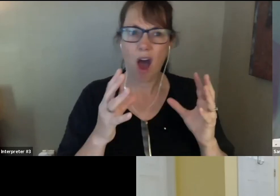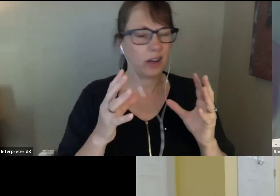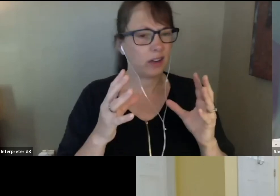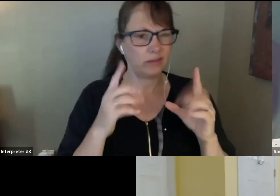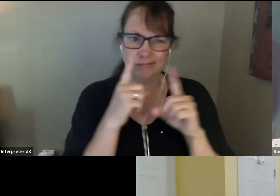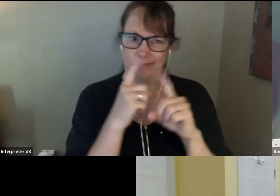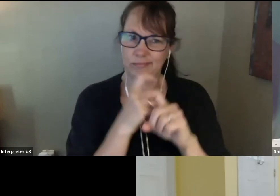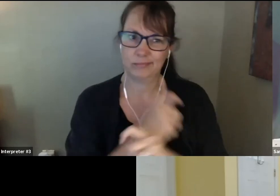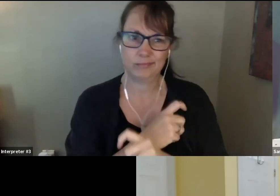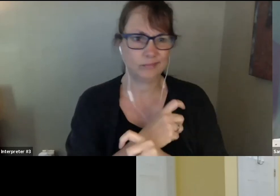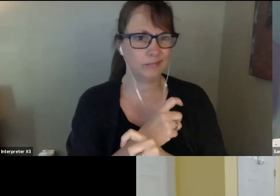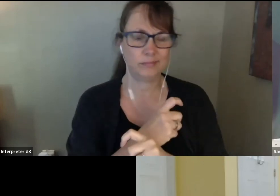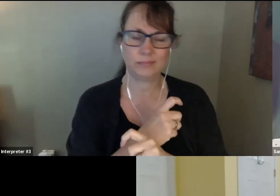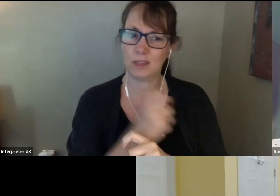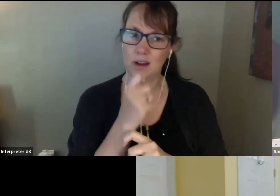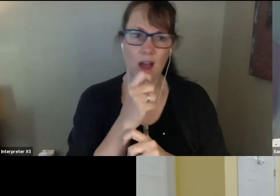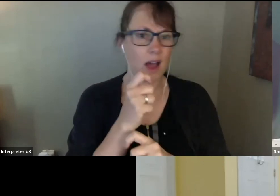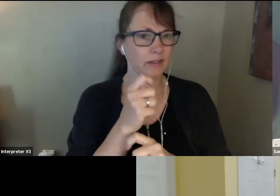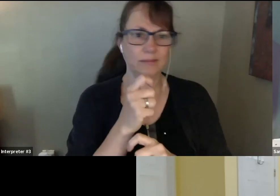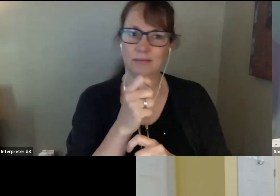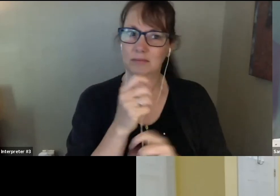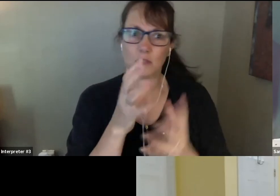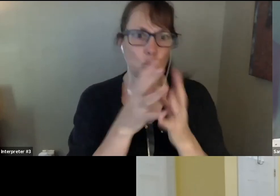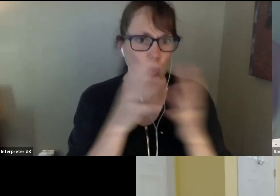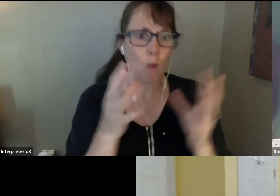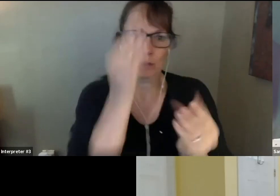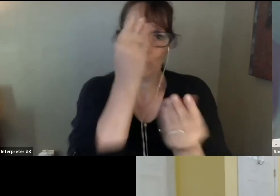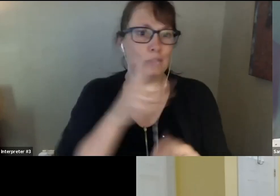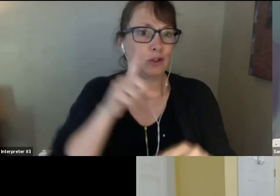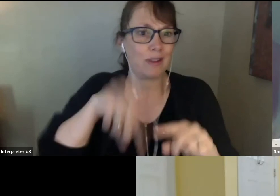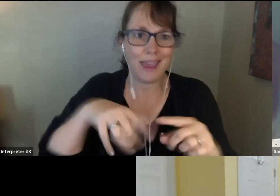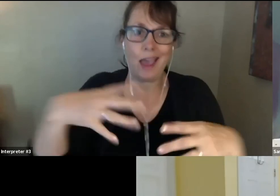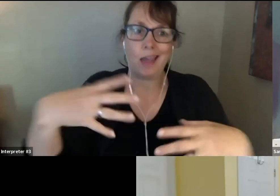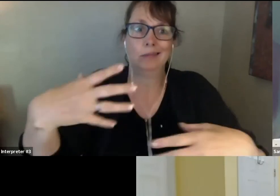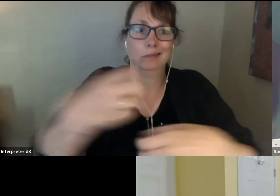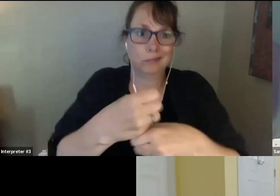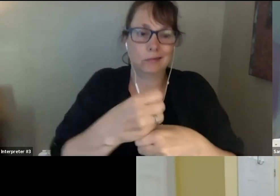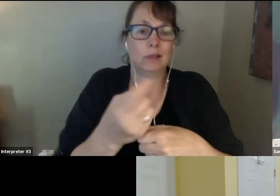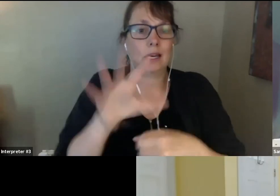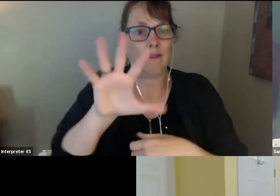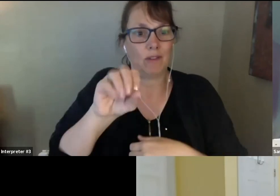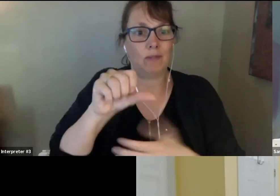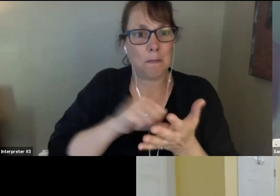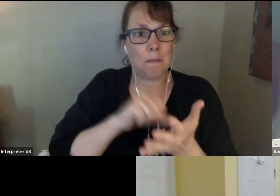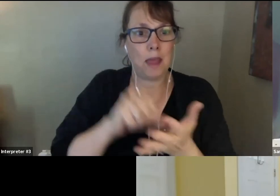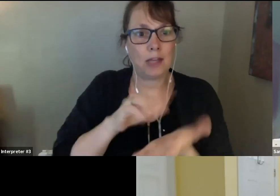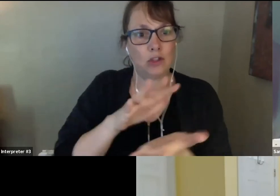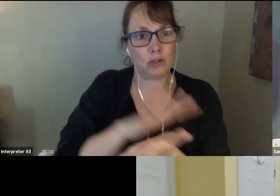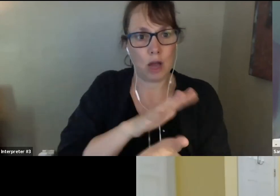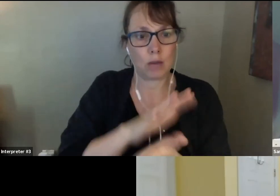document, we’re also developing what we’re calling an implementation document. It has